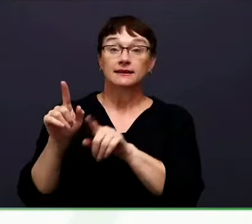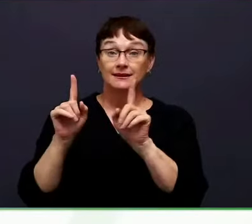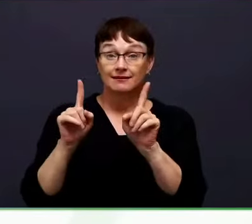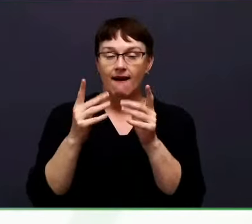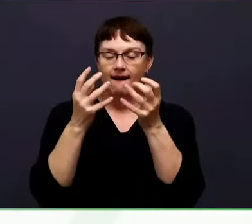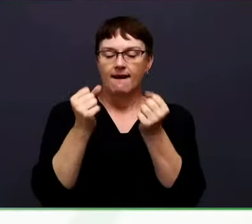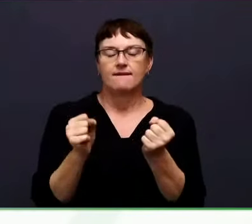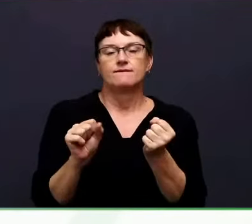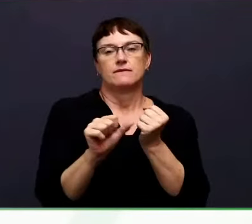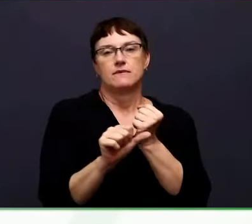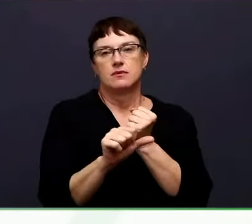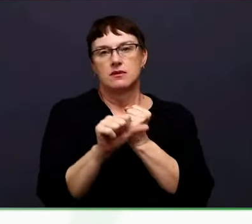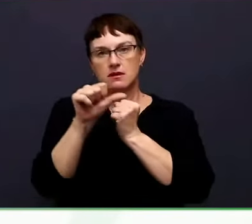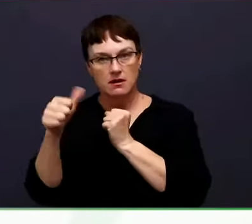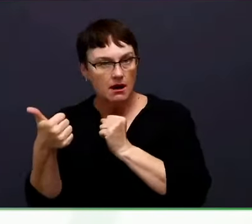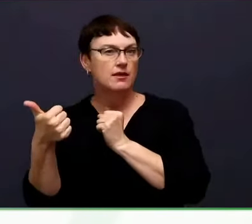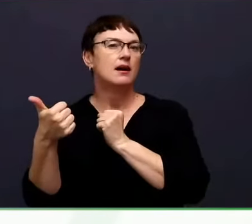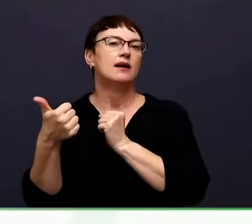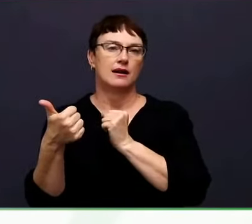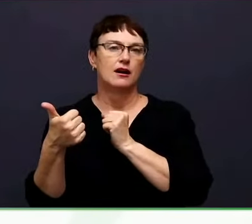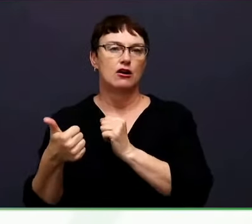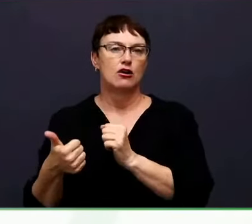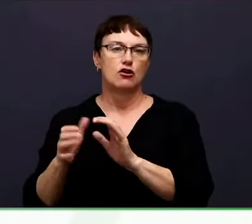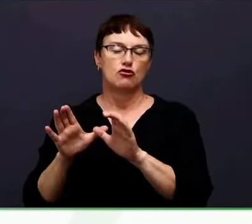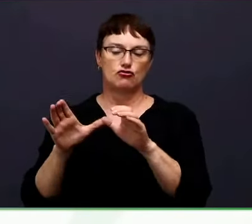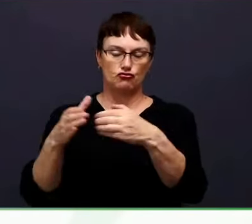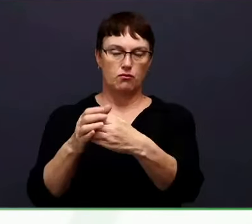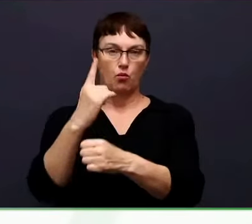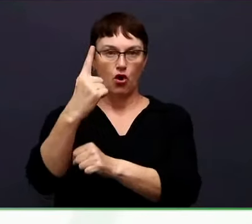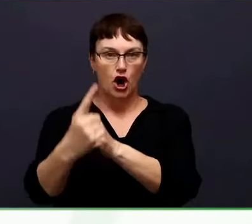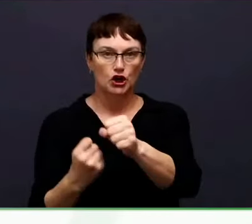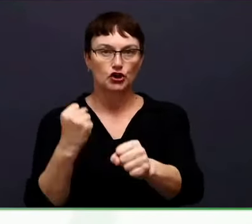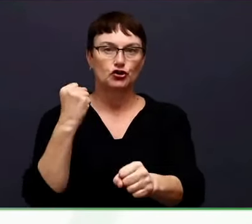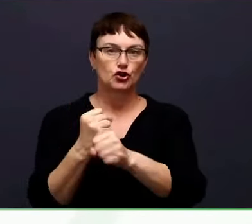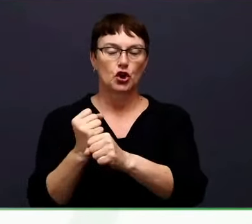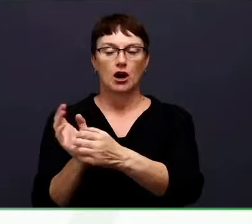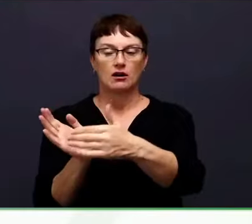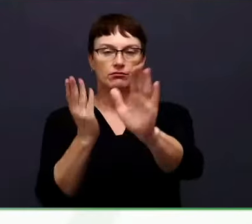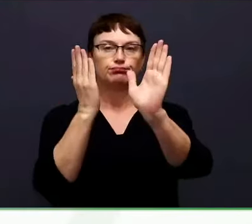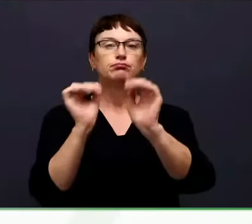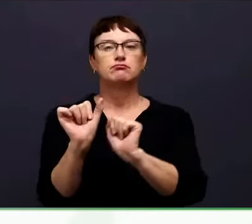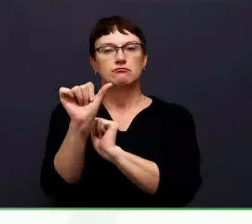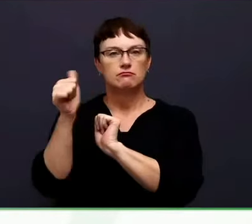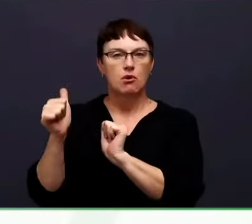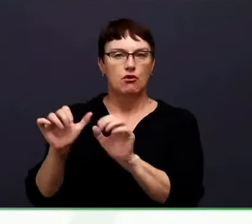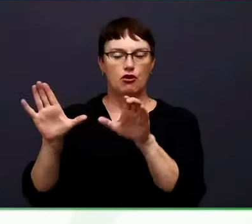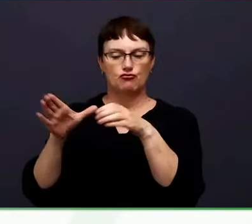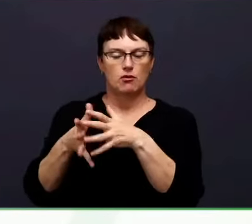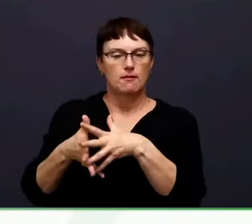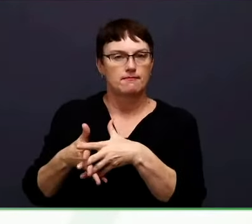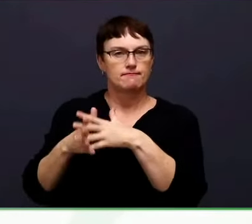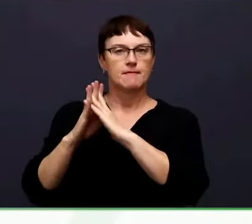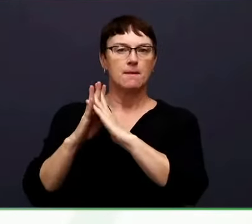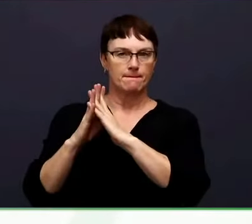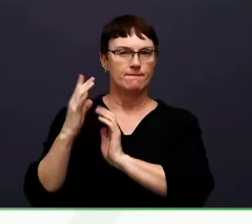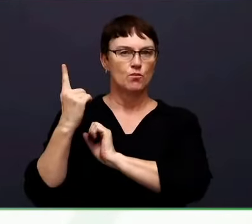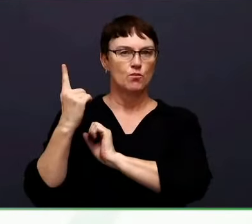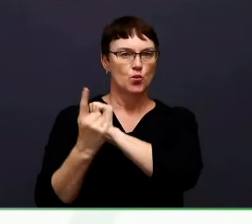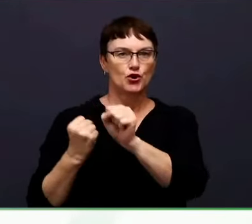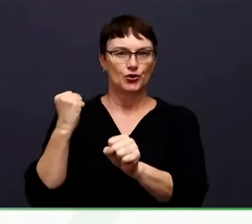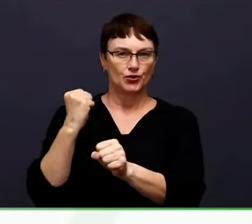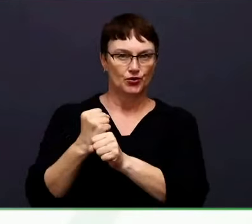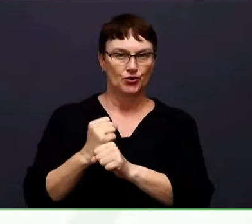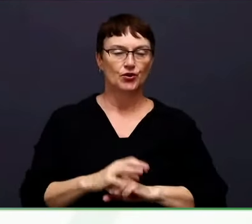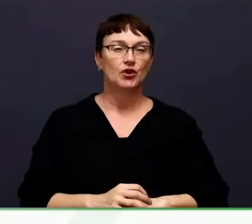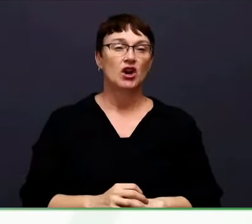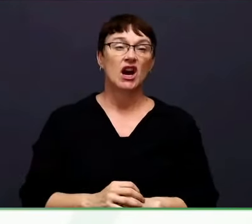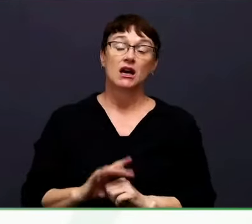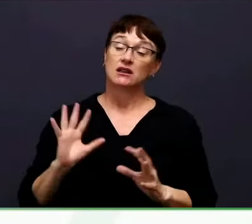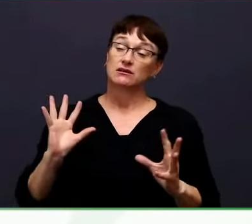In these poor cities we reach up to 25 Self-Advocates in total.